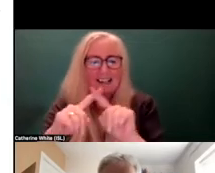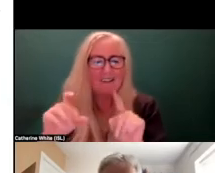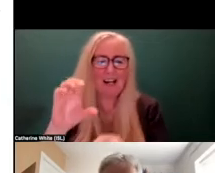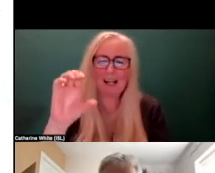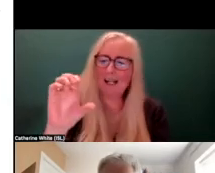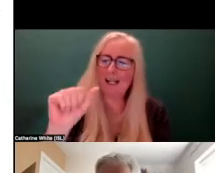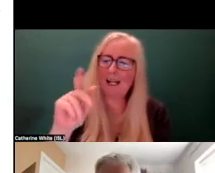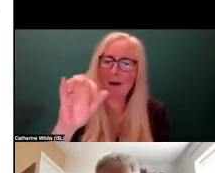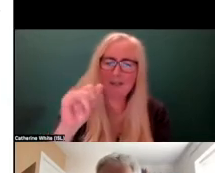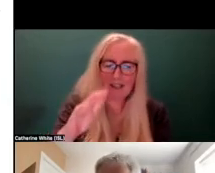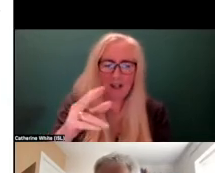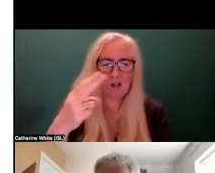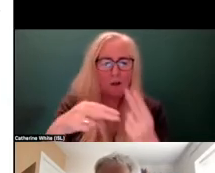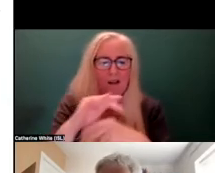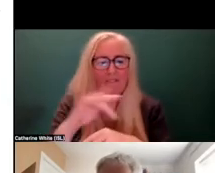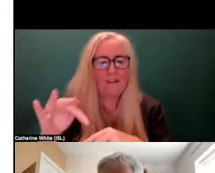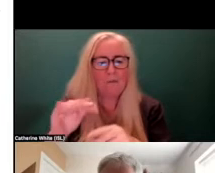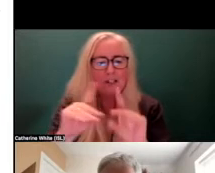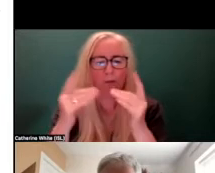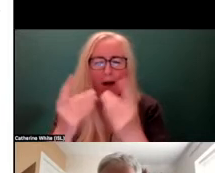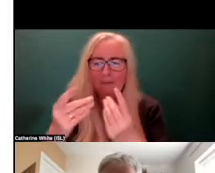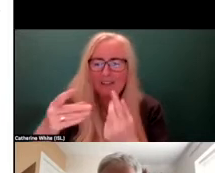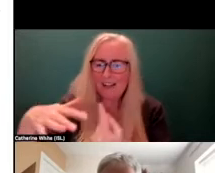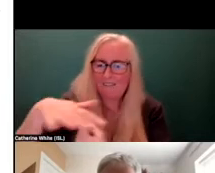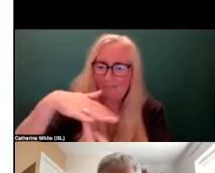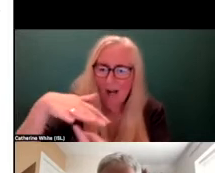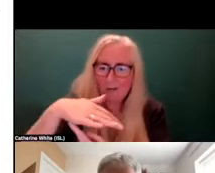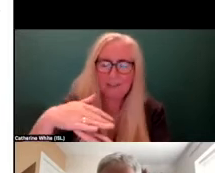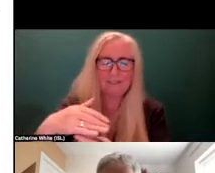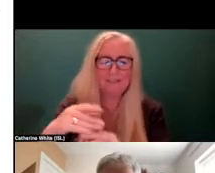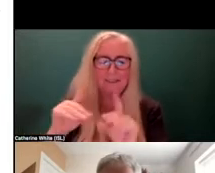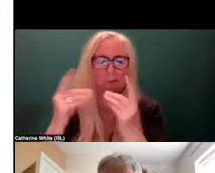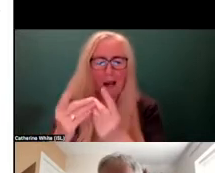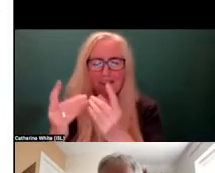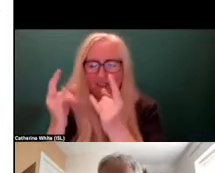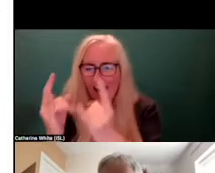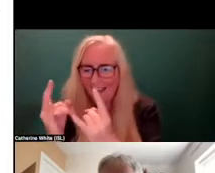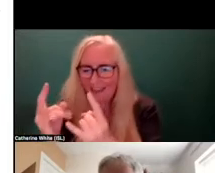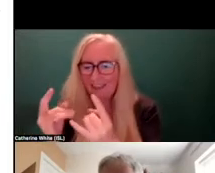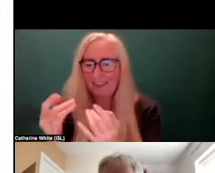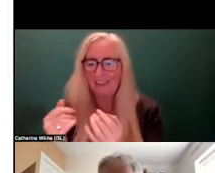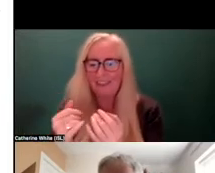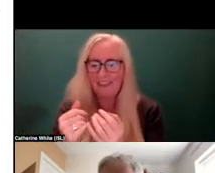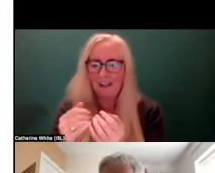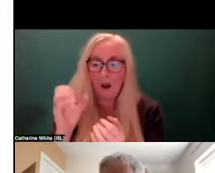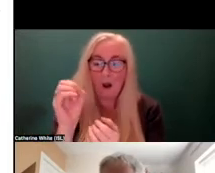And we have different capital funding models, whether it's coming from the Department of Environment through CASS or CALPH and other models, or